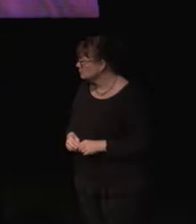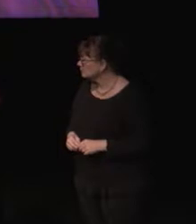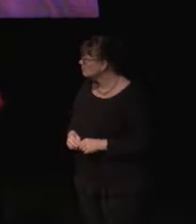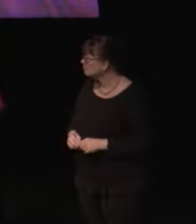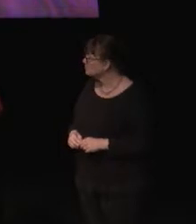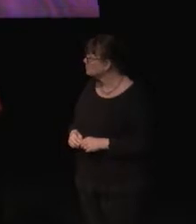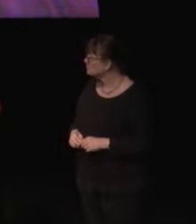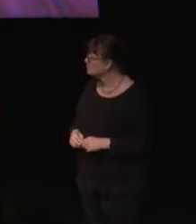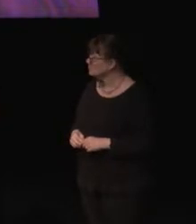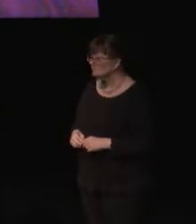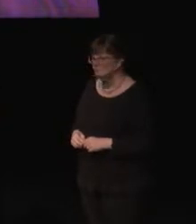I'll have a drink.